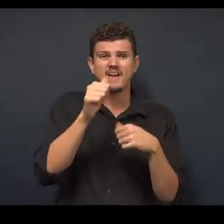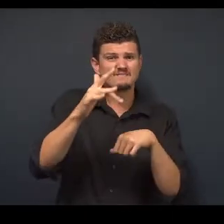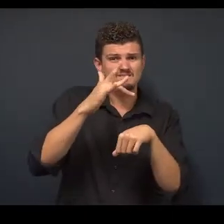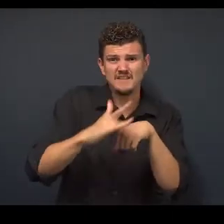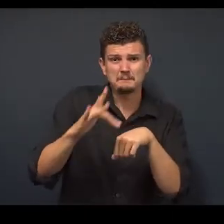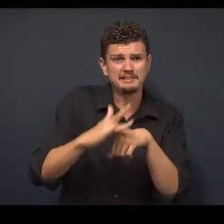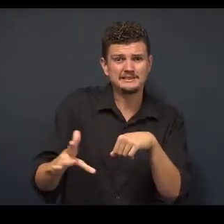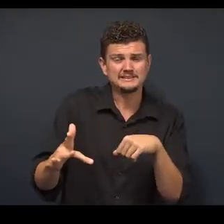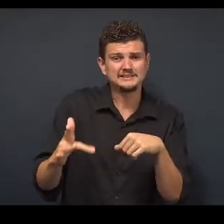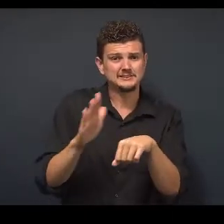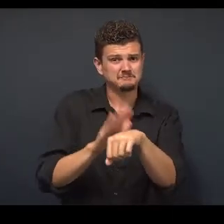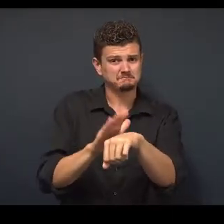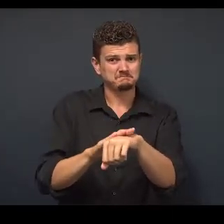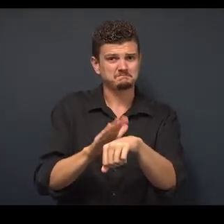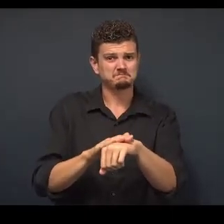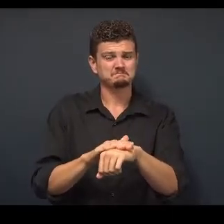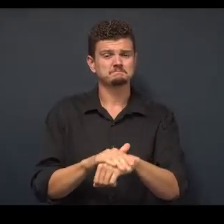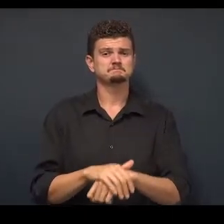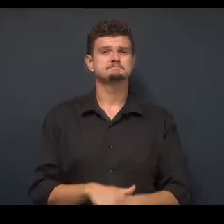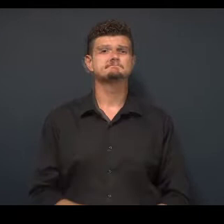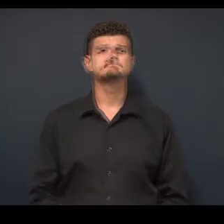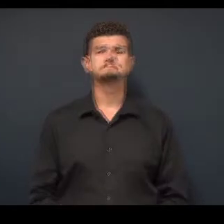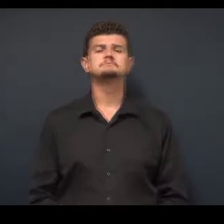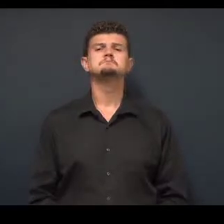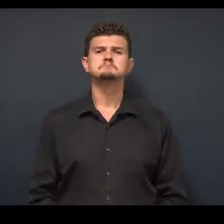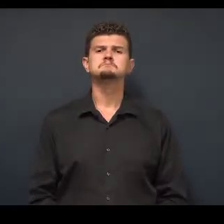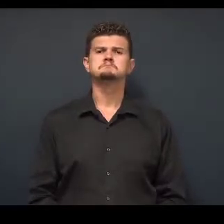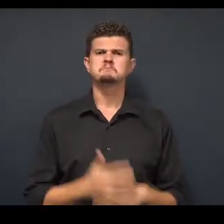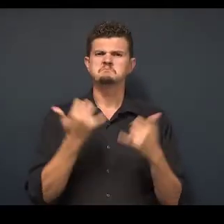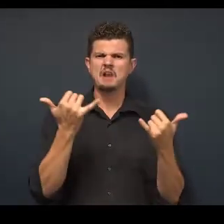may not be your first choice of accommodation.